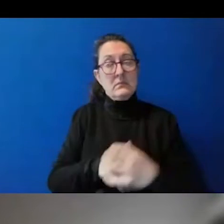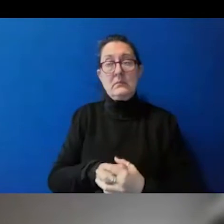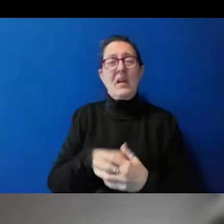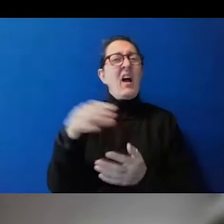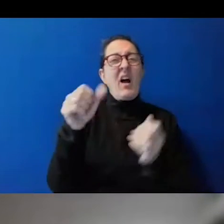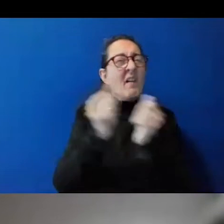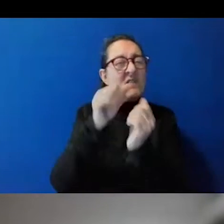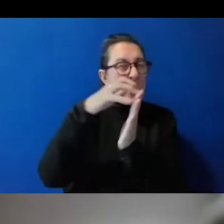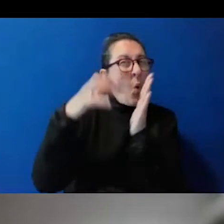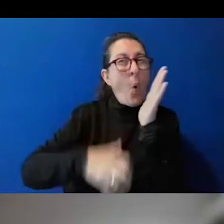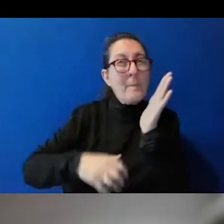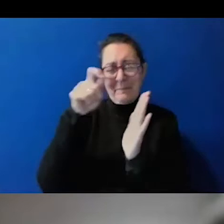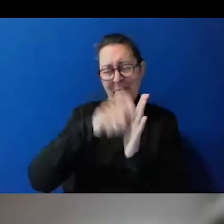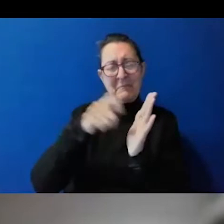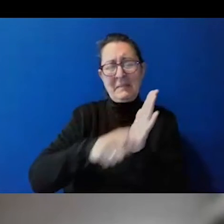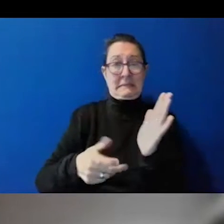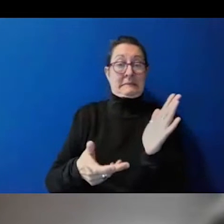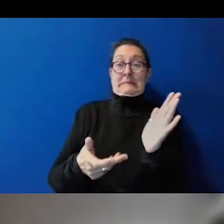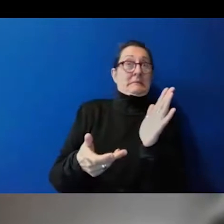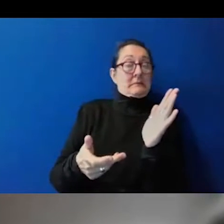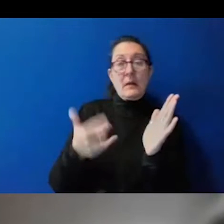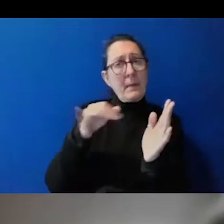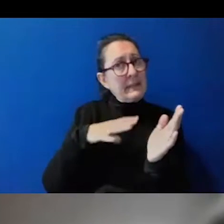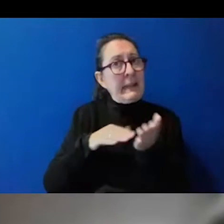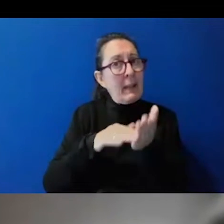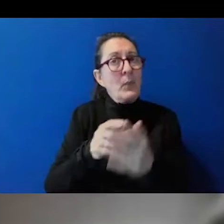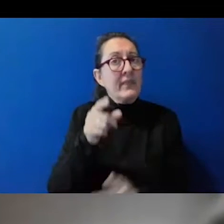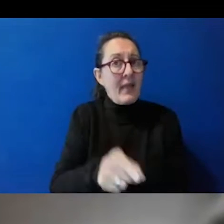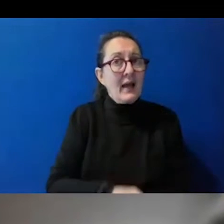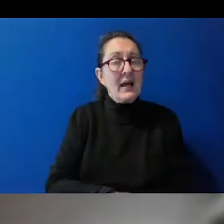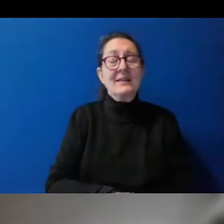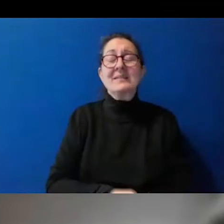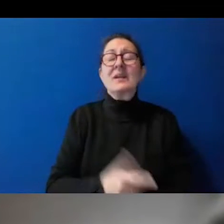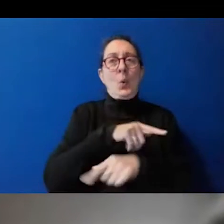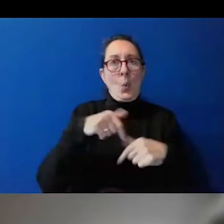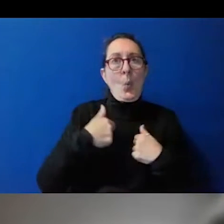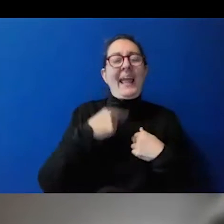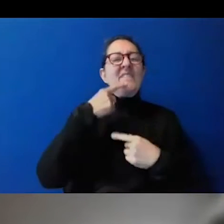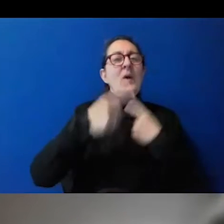and really considering all of these factors helps us to decide what service would be best to assist